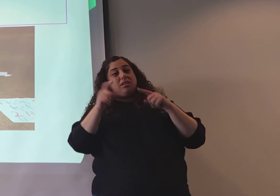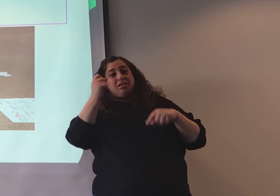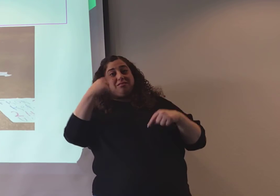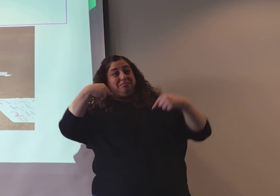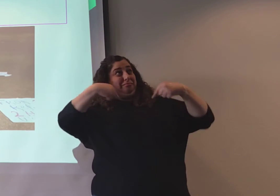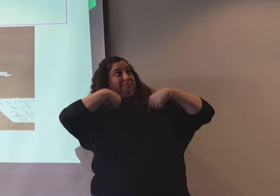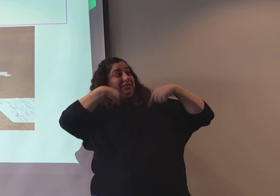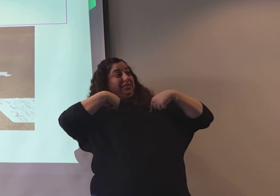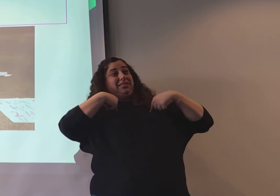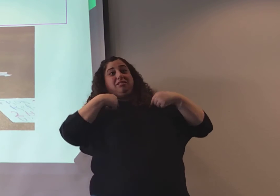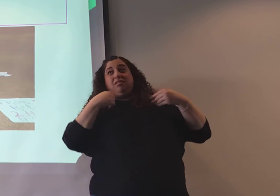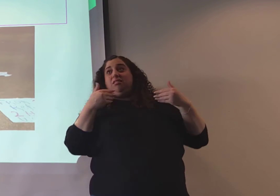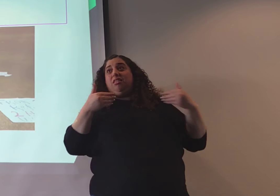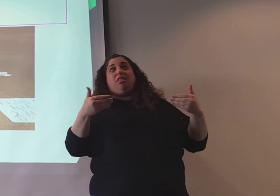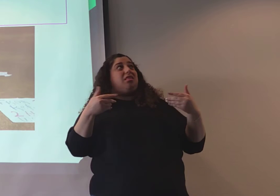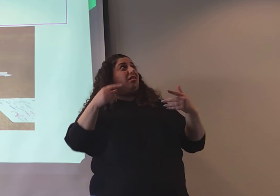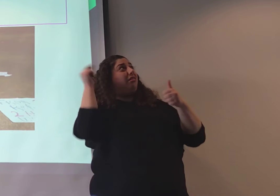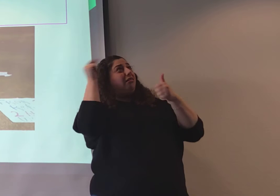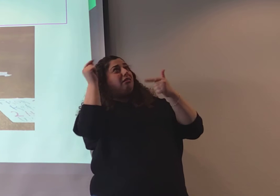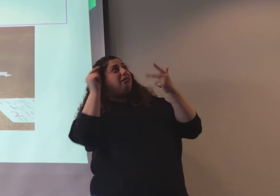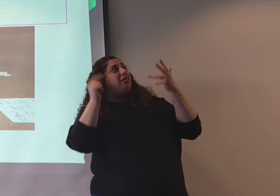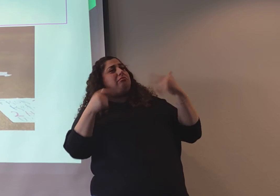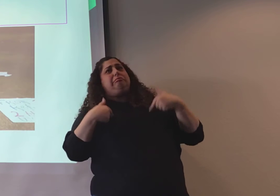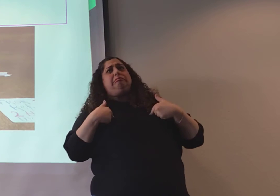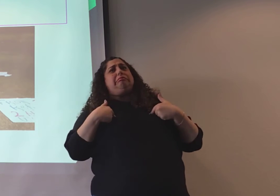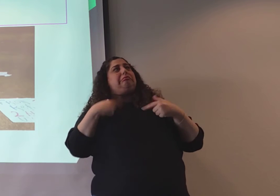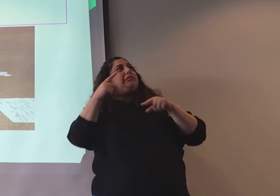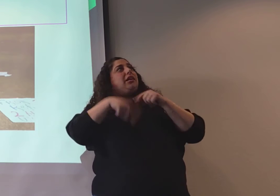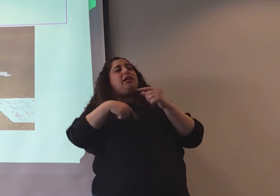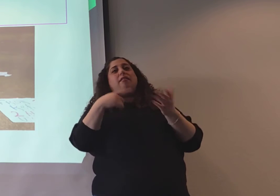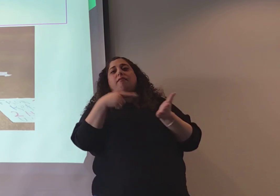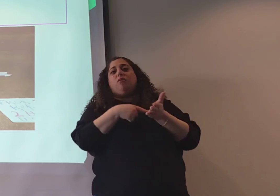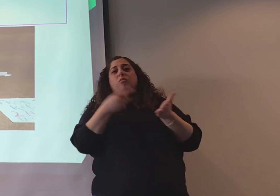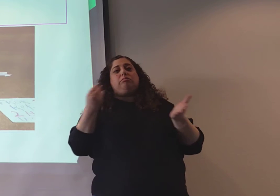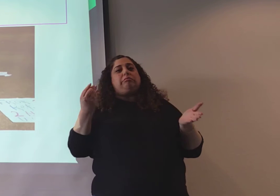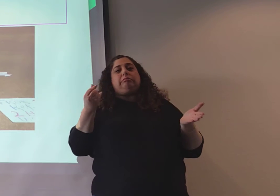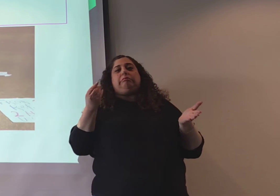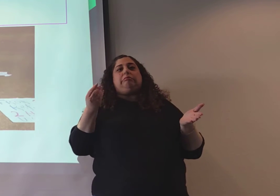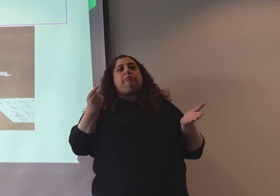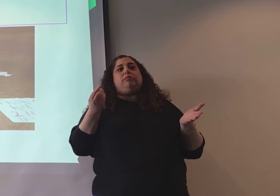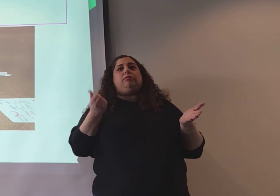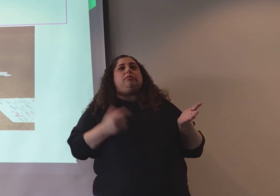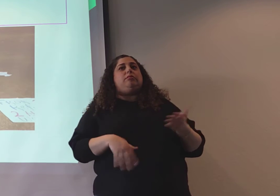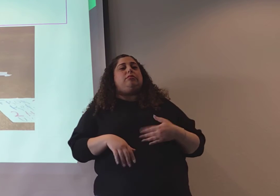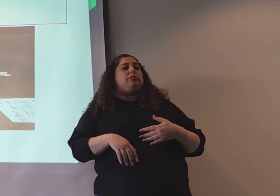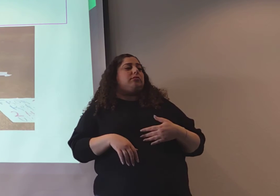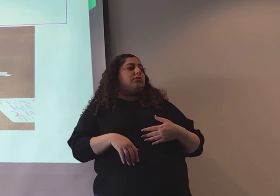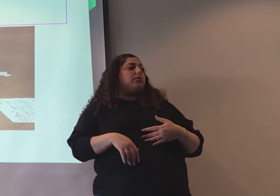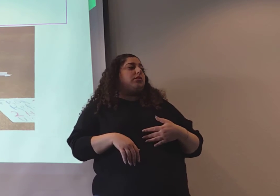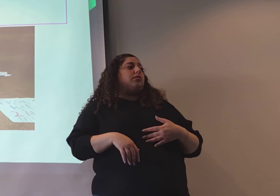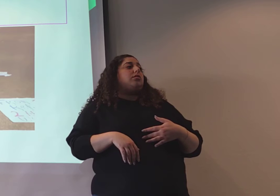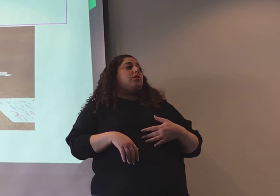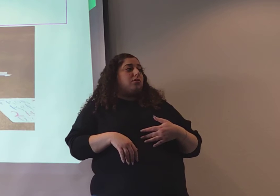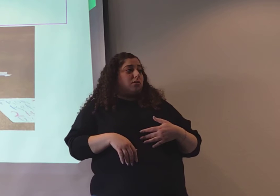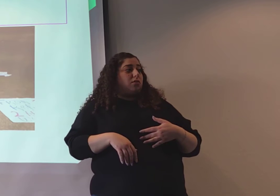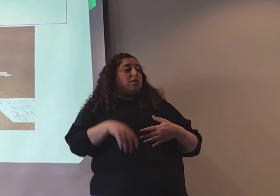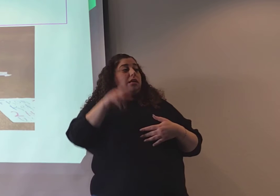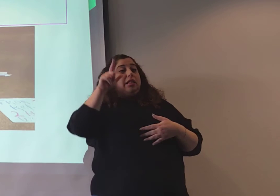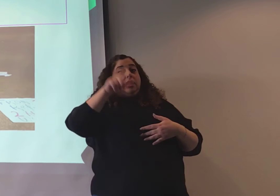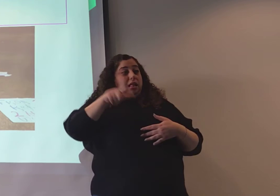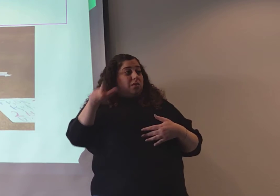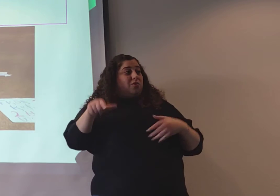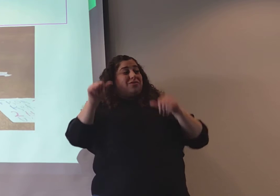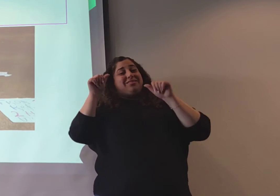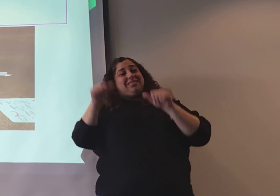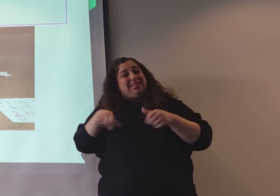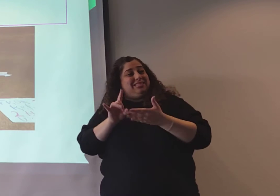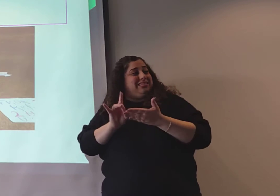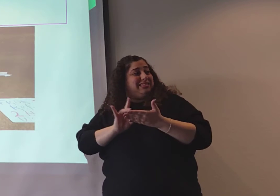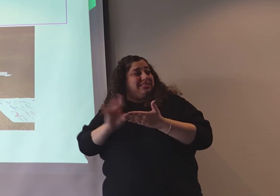So a landlord can evict a tenant if they don’t pay rent, and if they break the lease, if